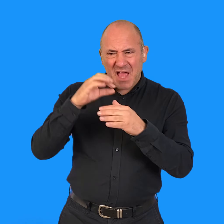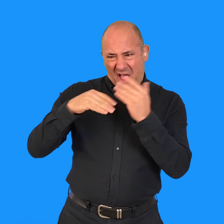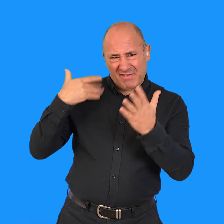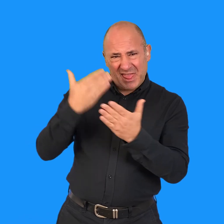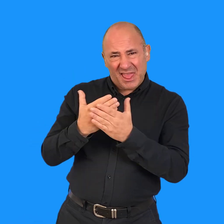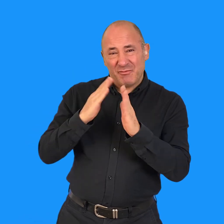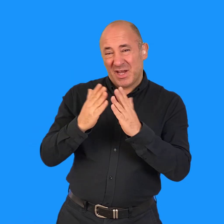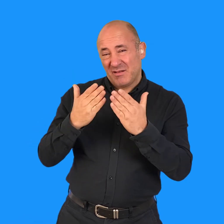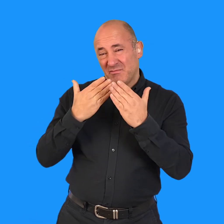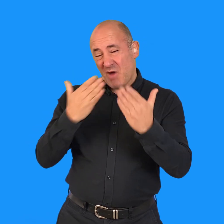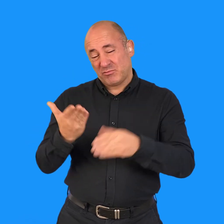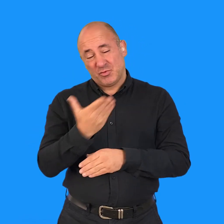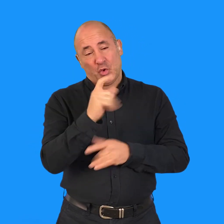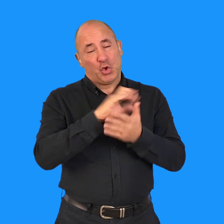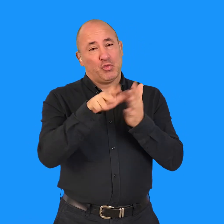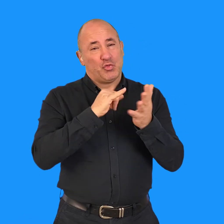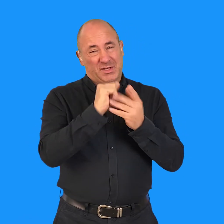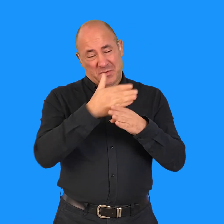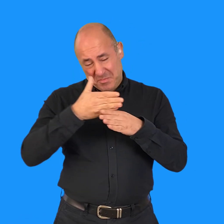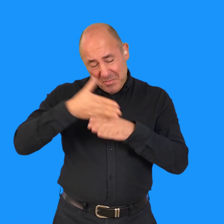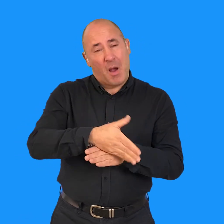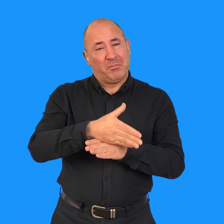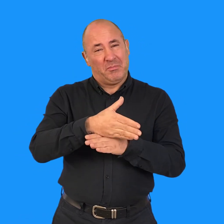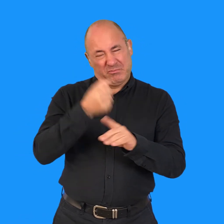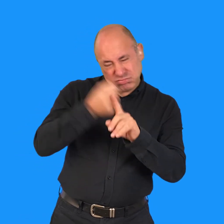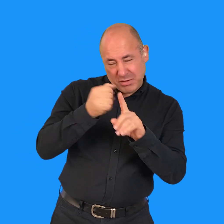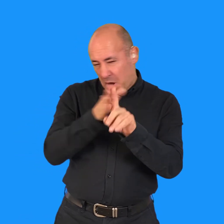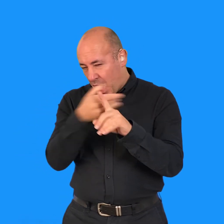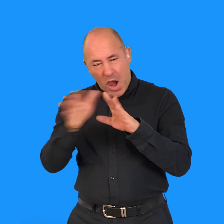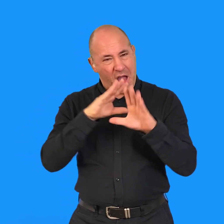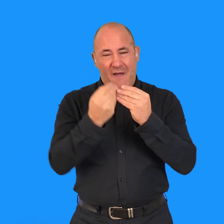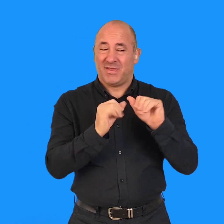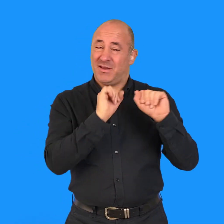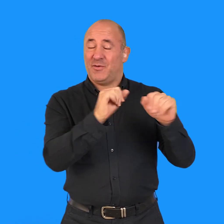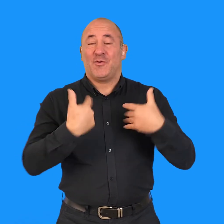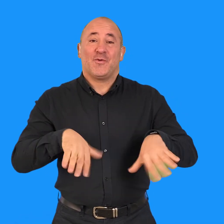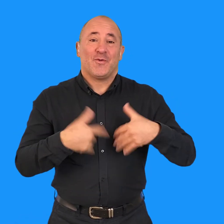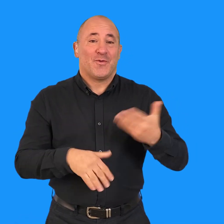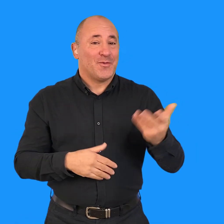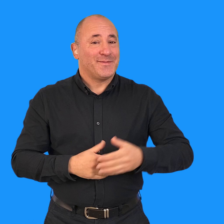and making the case for arts and disability, and for access inclusion,